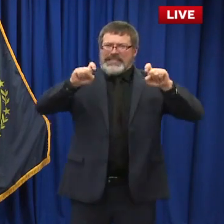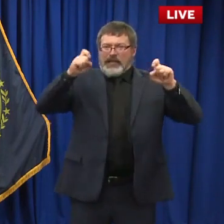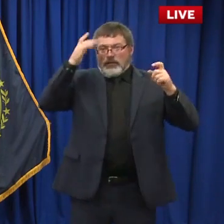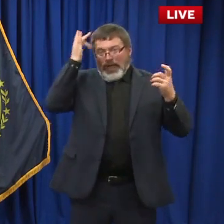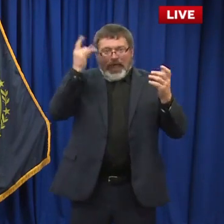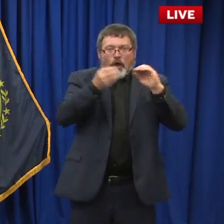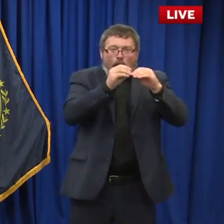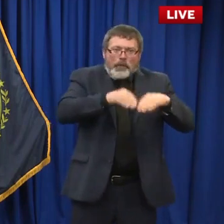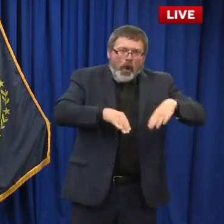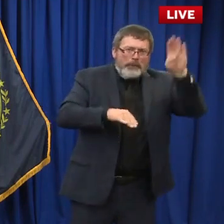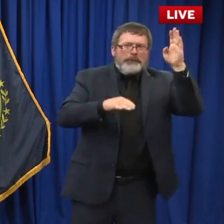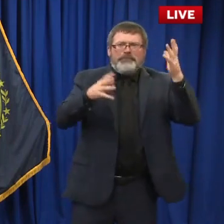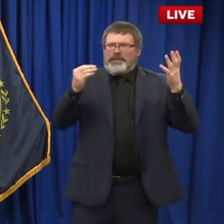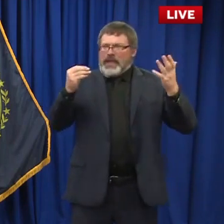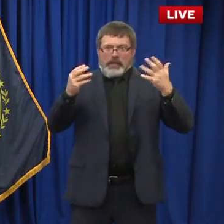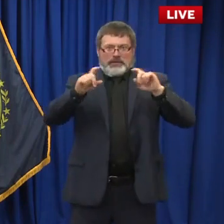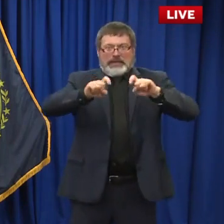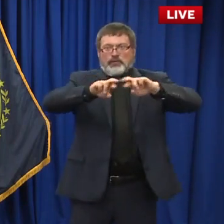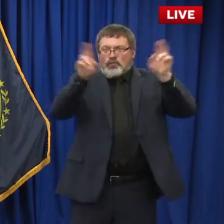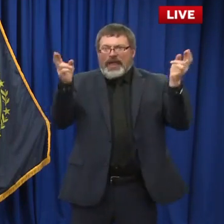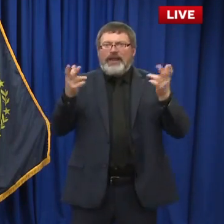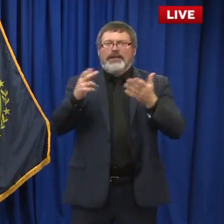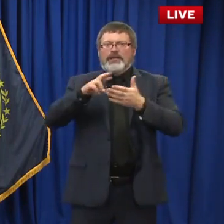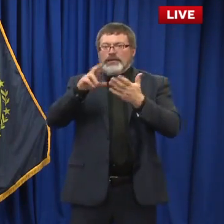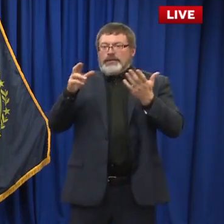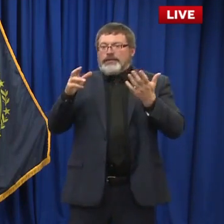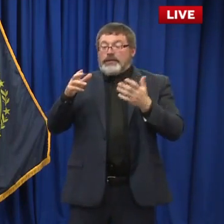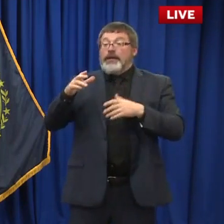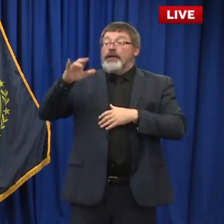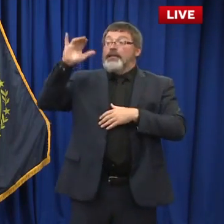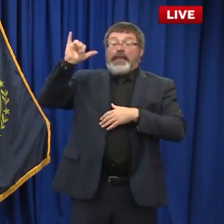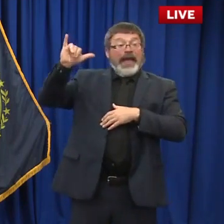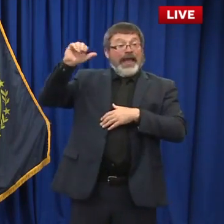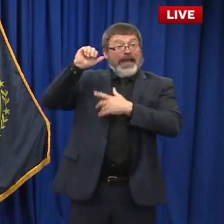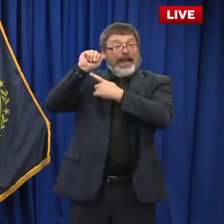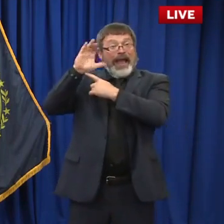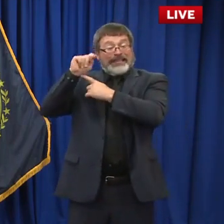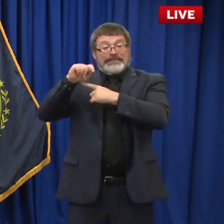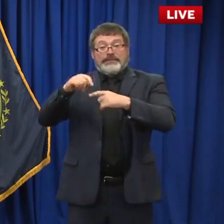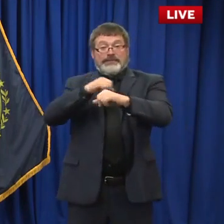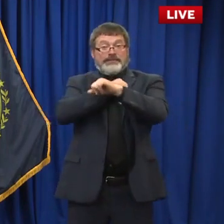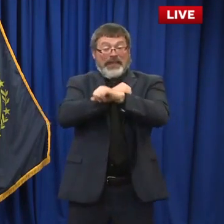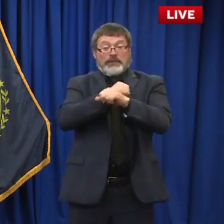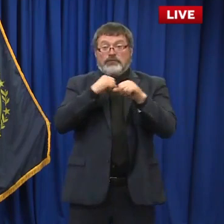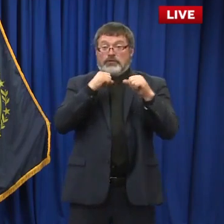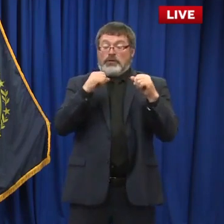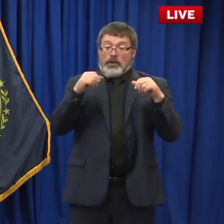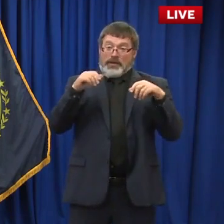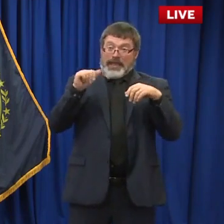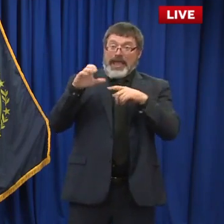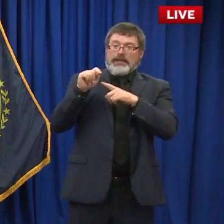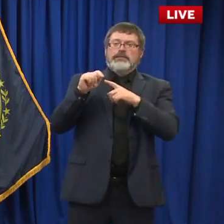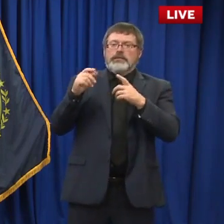SO I DON'T KNOW IF IT'S THE -- I DON'T WANT TO SPEAK DIRECTLY TO THE DEFENSE PRODUCTION ACT AND HALL THE PROS AND CONS THAT THAT MAY BRING.